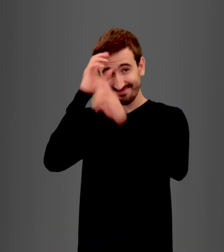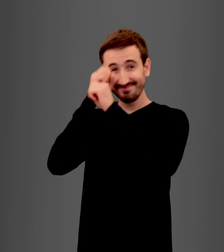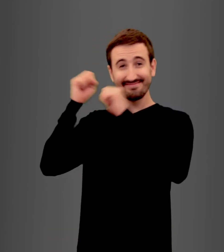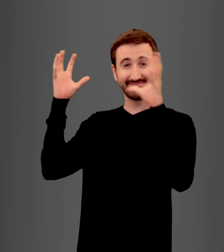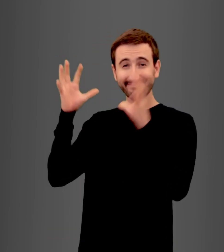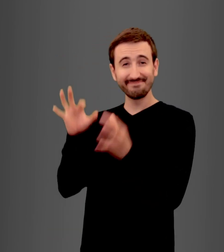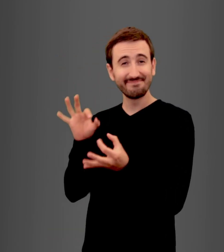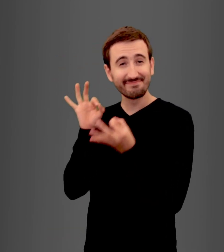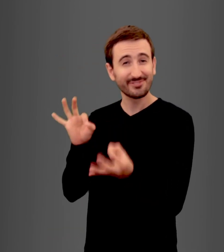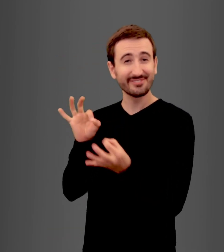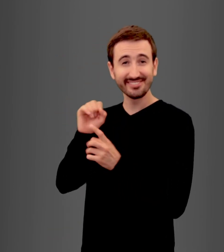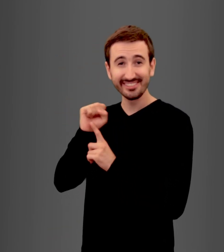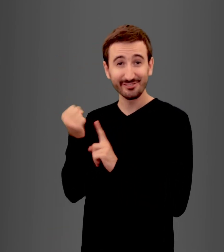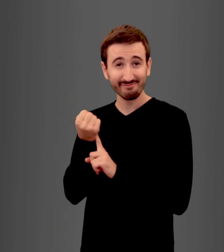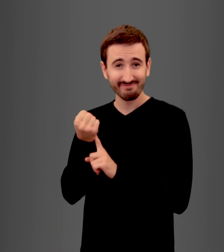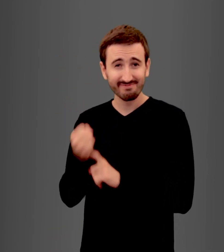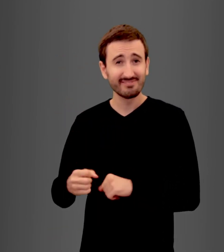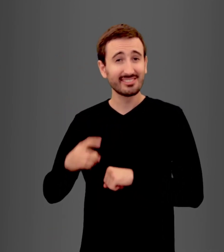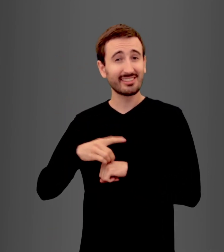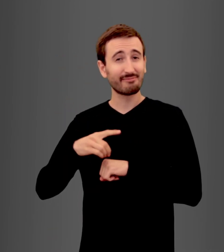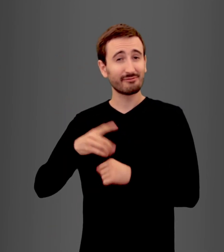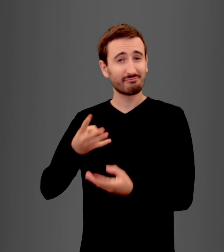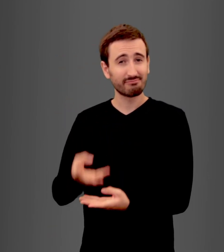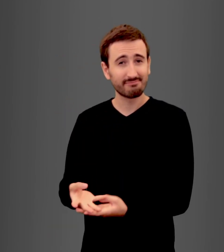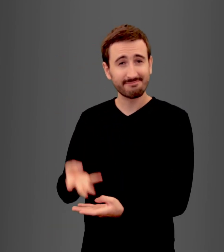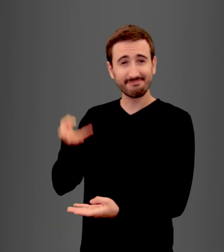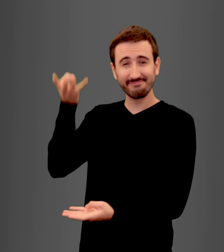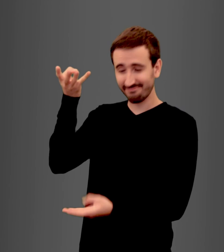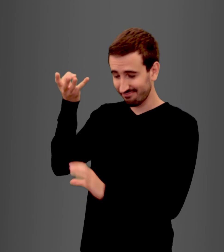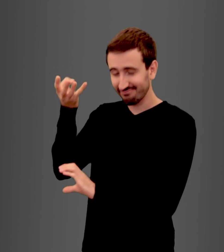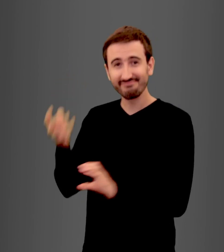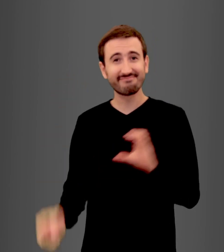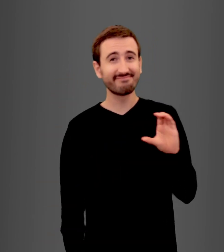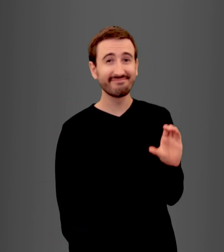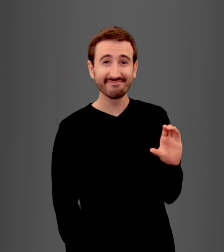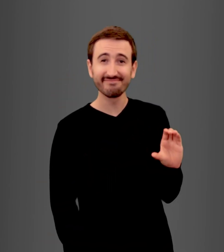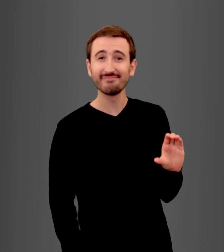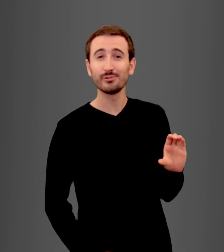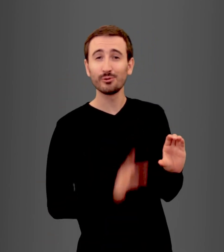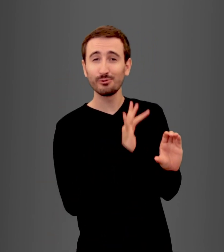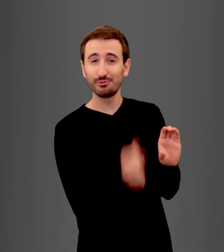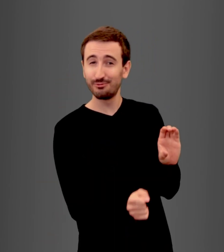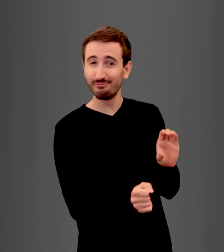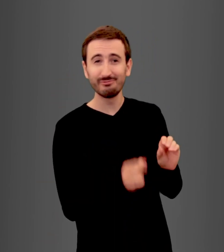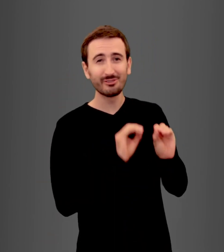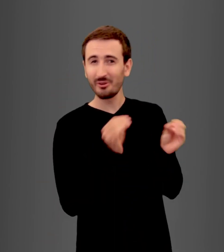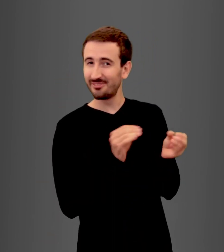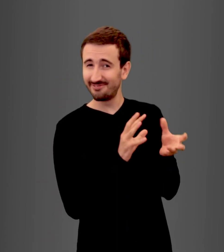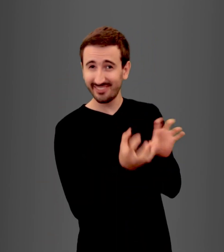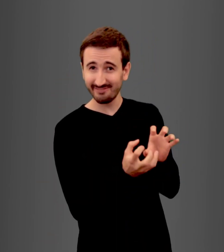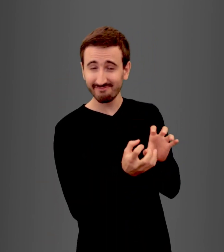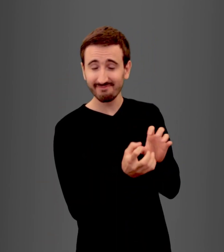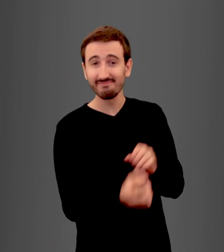So now our ideal scenario involves a diamond lattice free of all defects except for our color center.